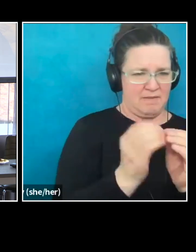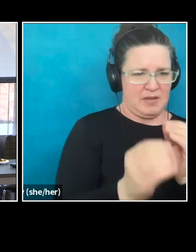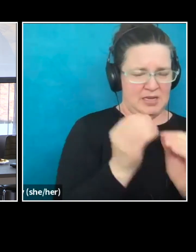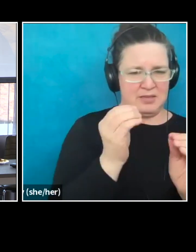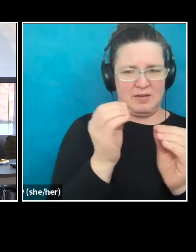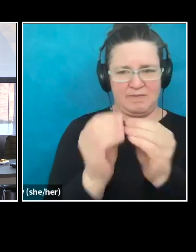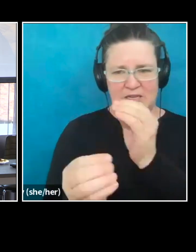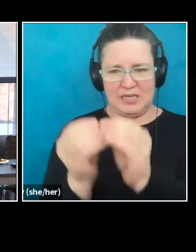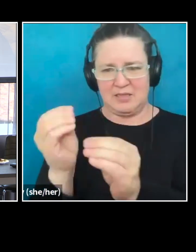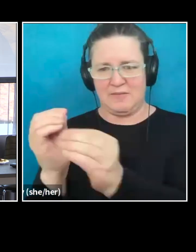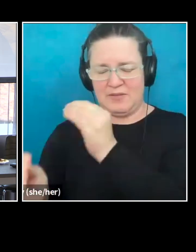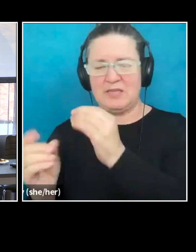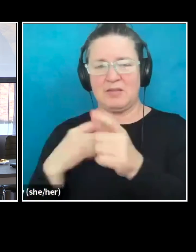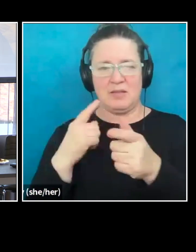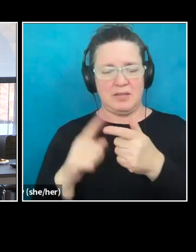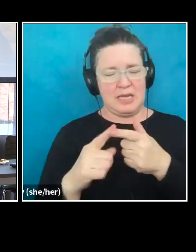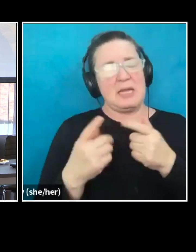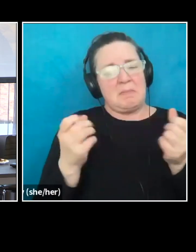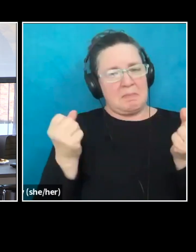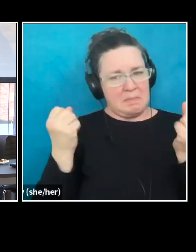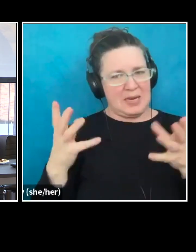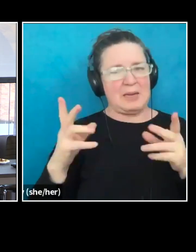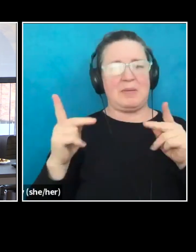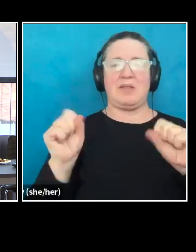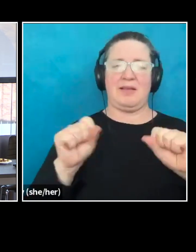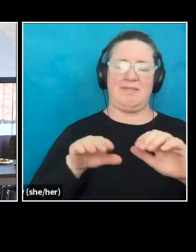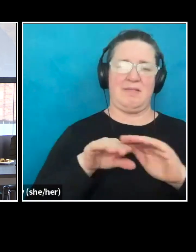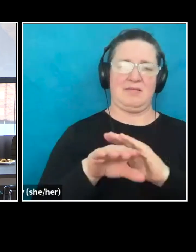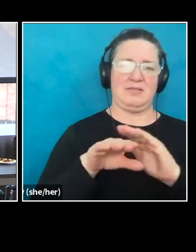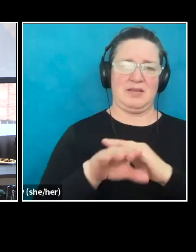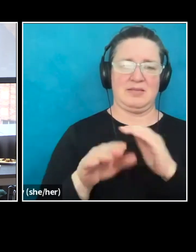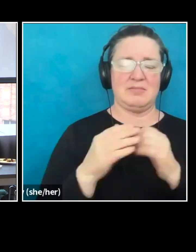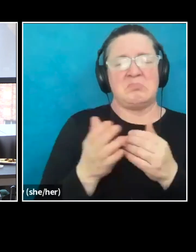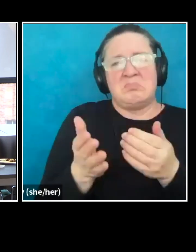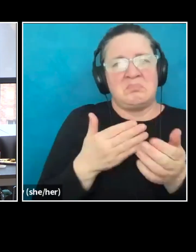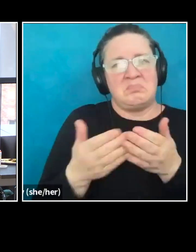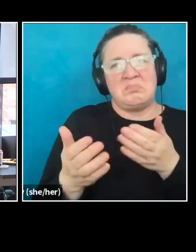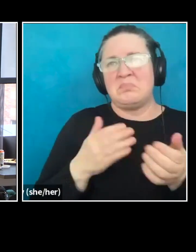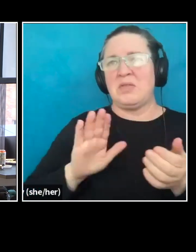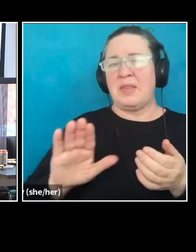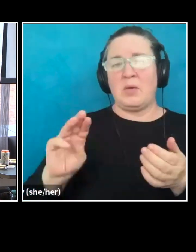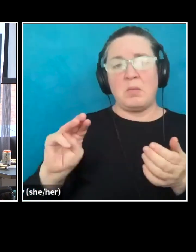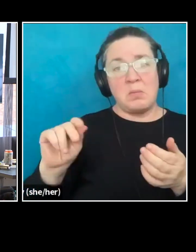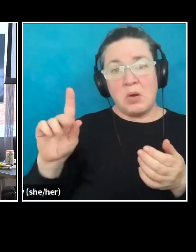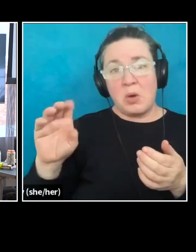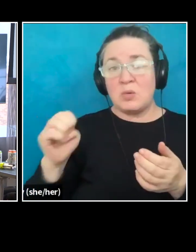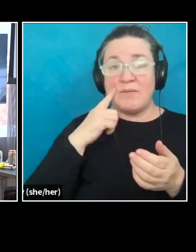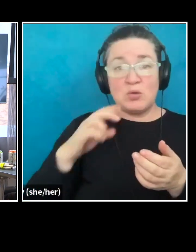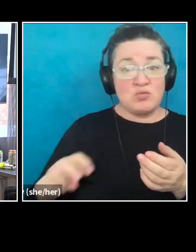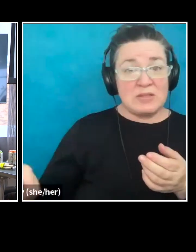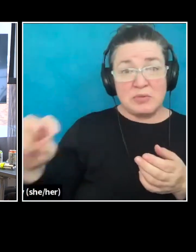they're using um, and what what disabilities they might have. So, all right. I know I'm at time. Uh,